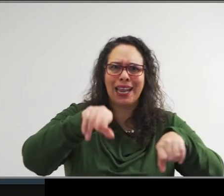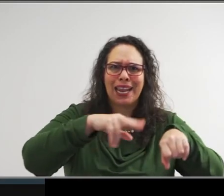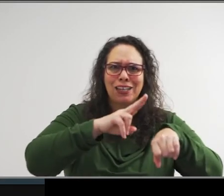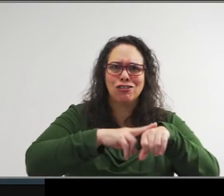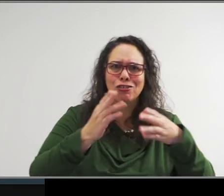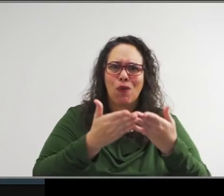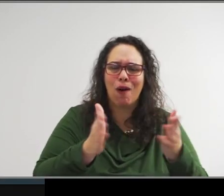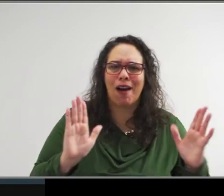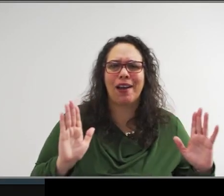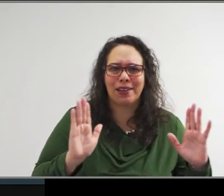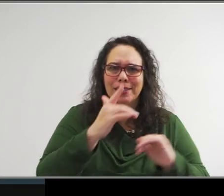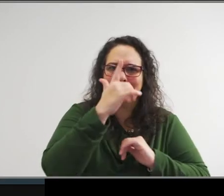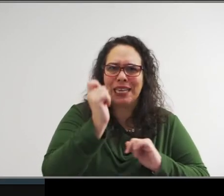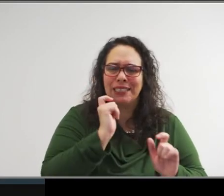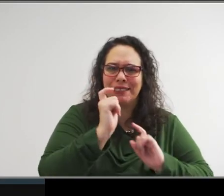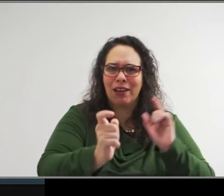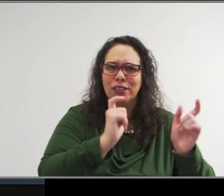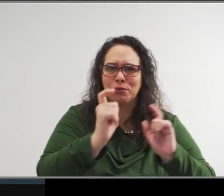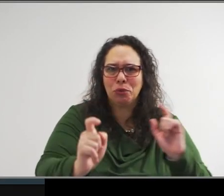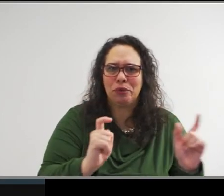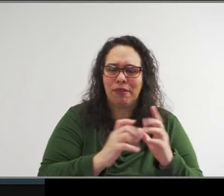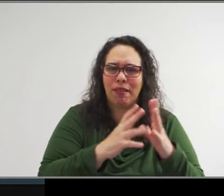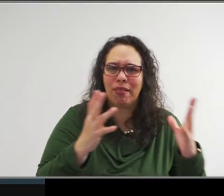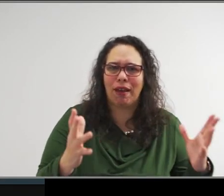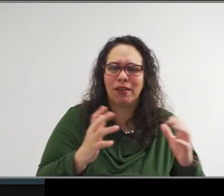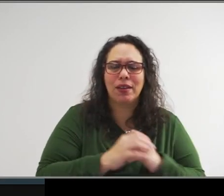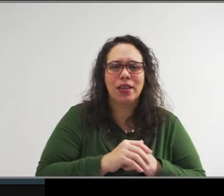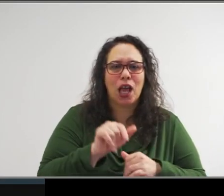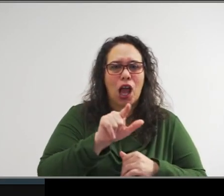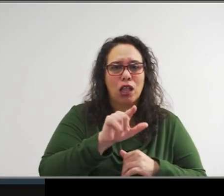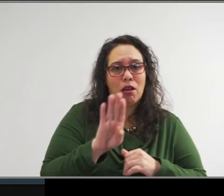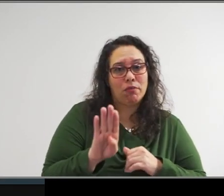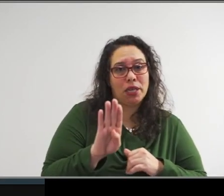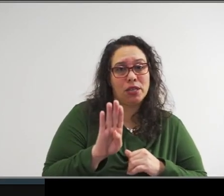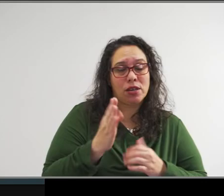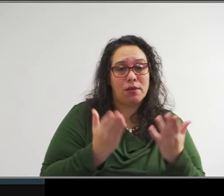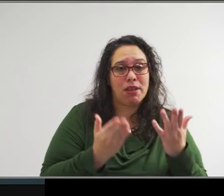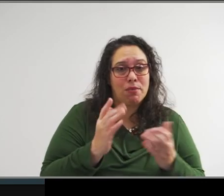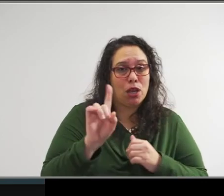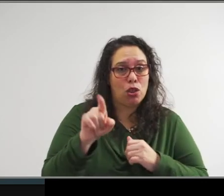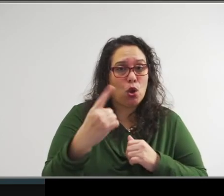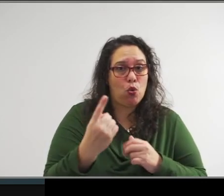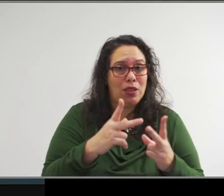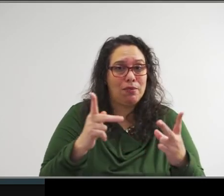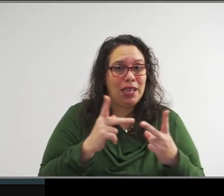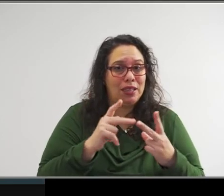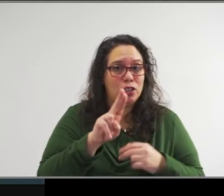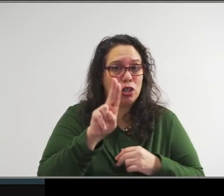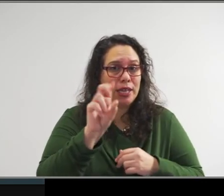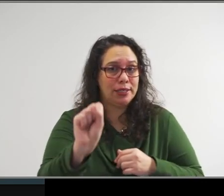that it makes and long beach maybe the only place in the United States where you can go